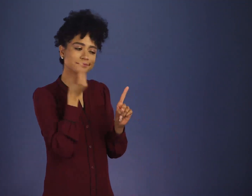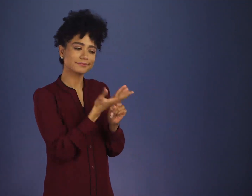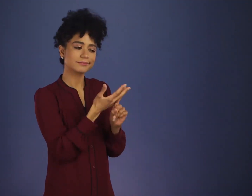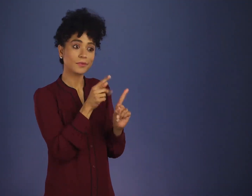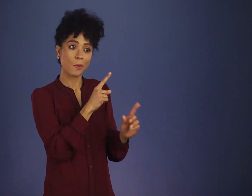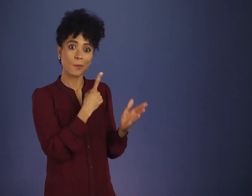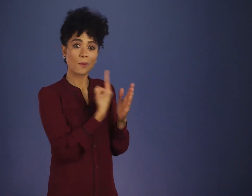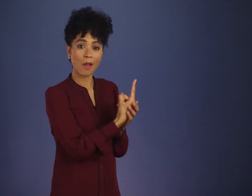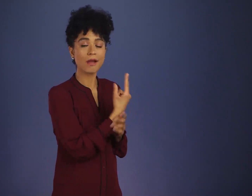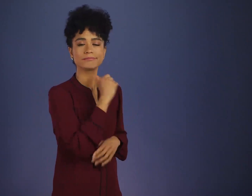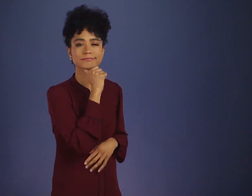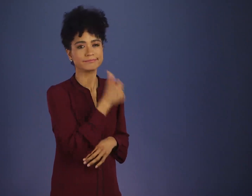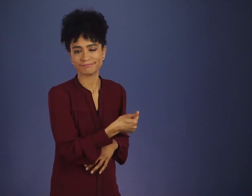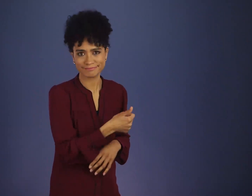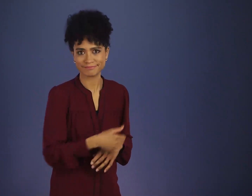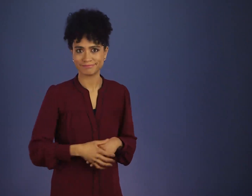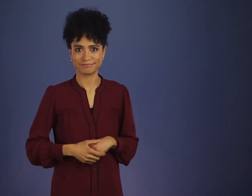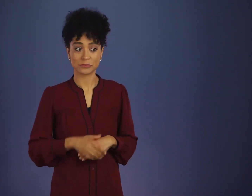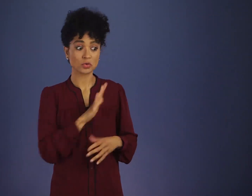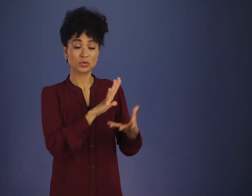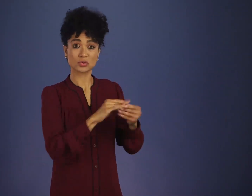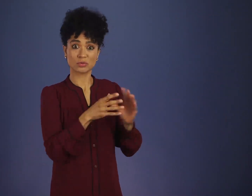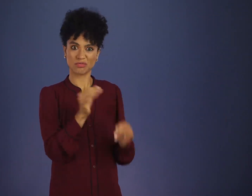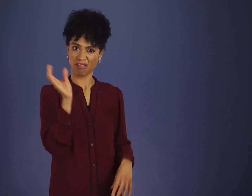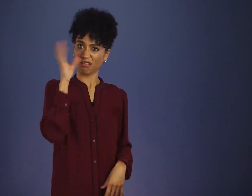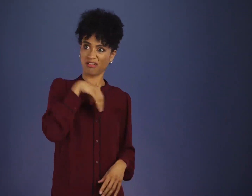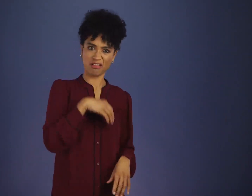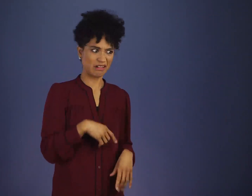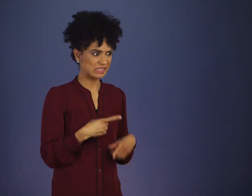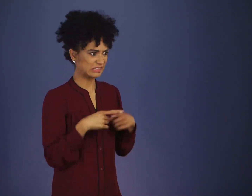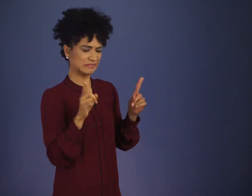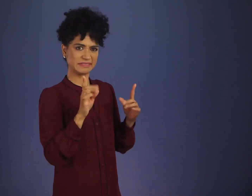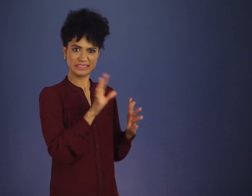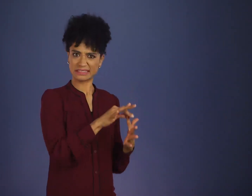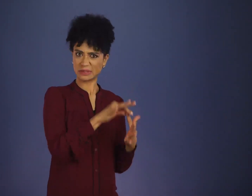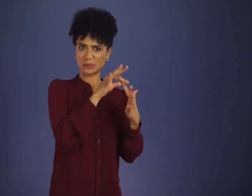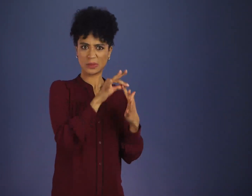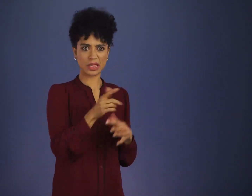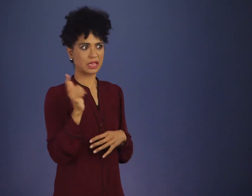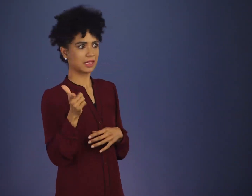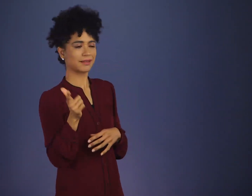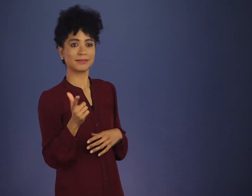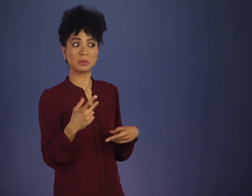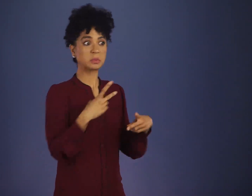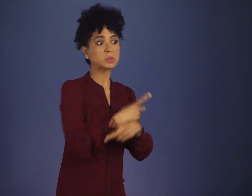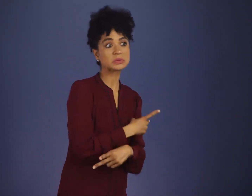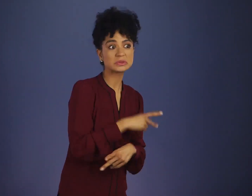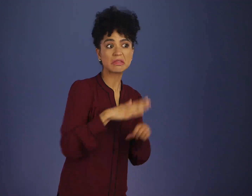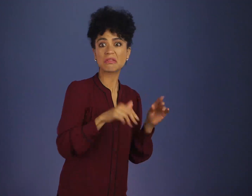They comfort the melancholy one by first showing him that his case is not strange or different,